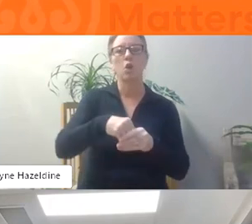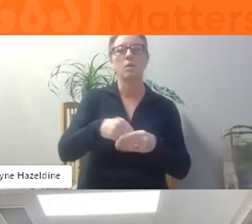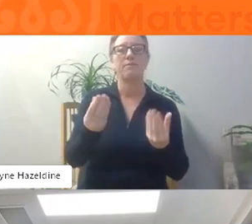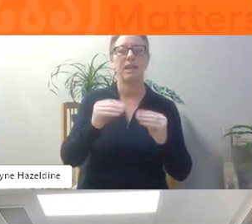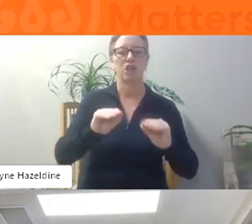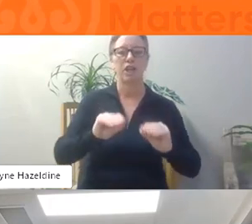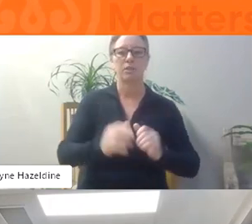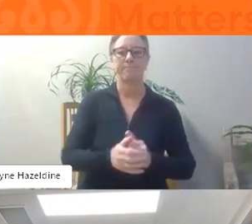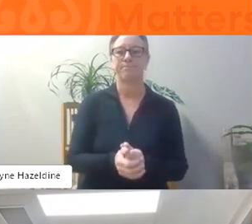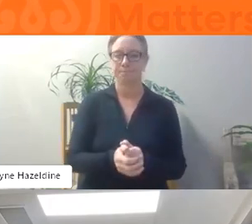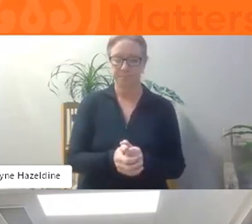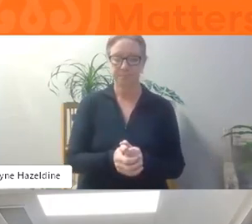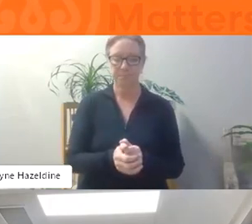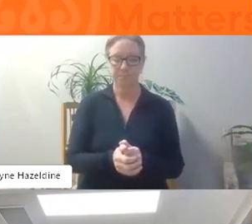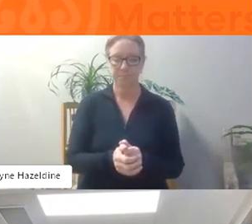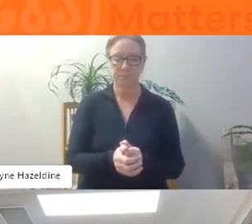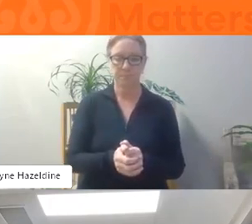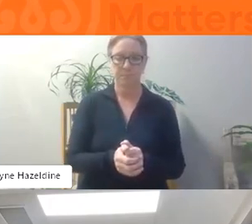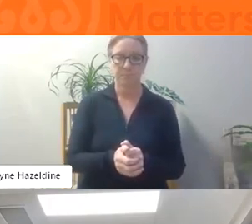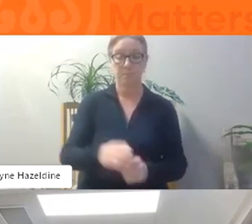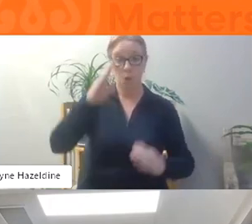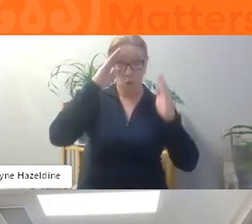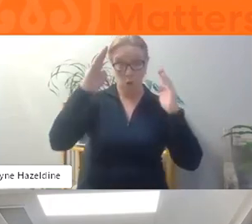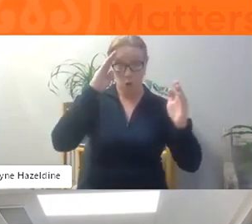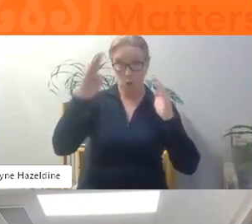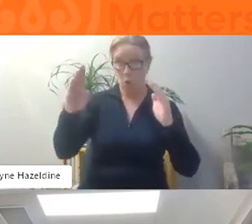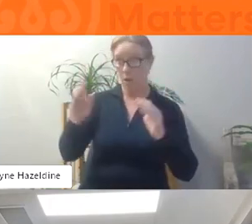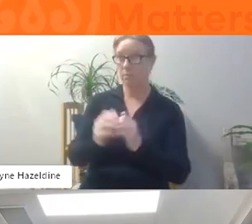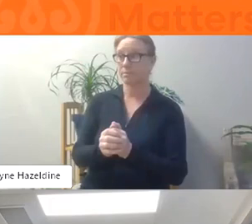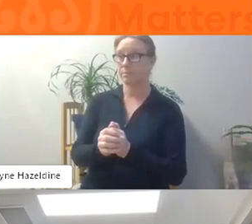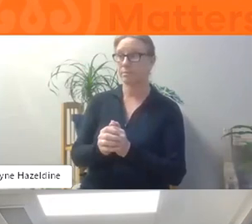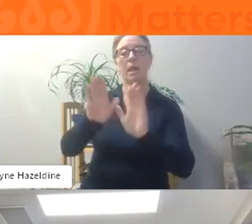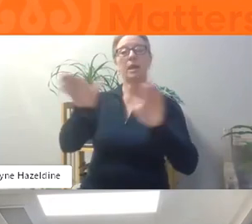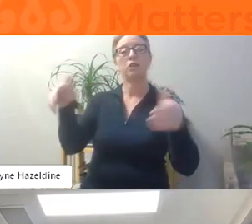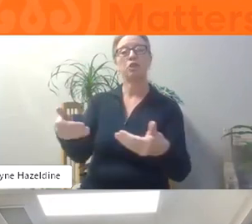Auckland. Over to you Missy. Kia ora koutou, ko Missy Morton tōku